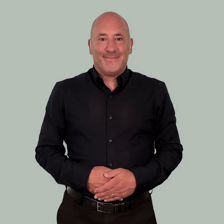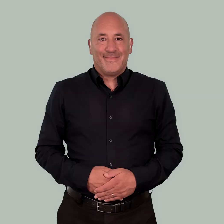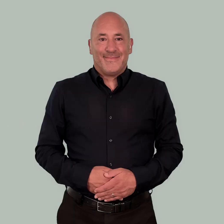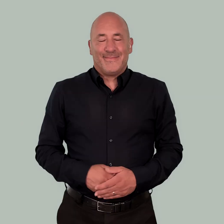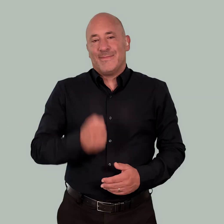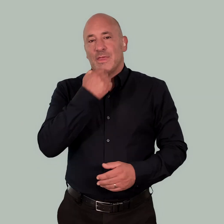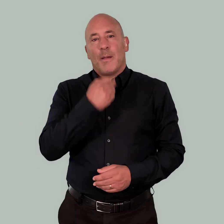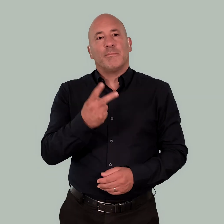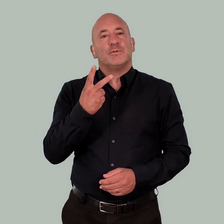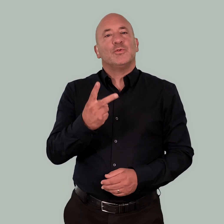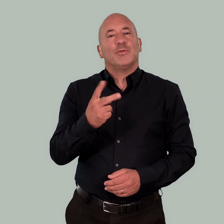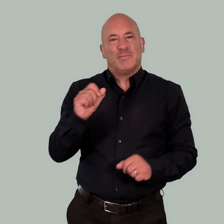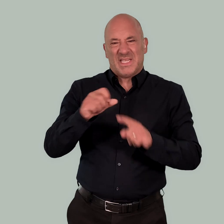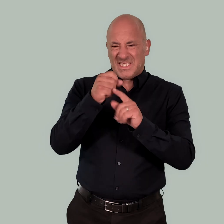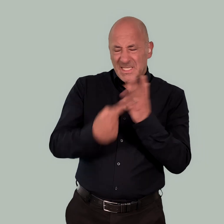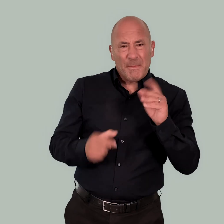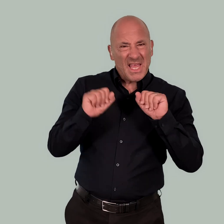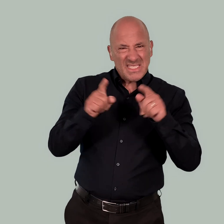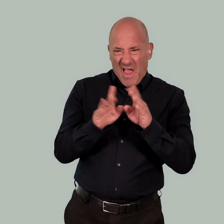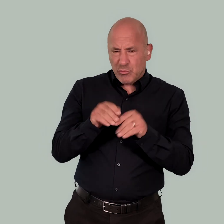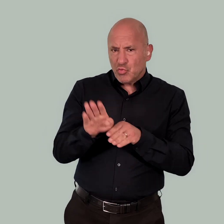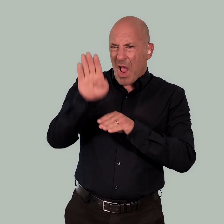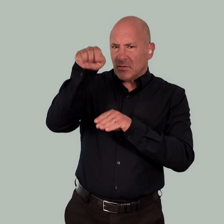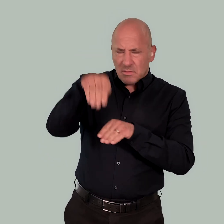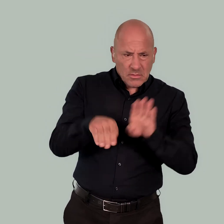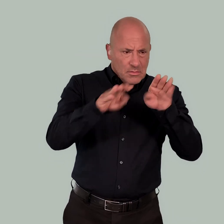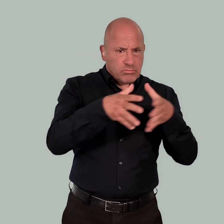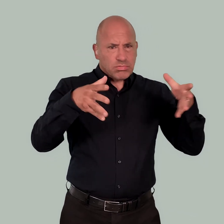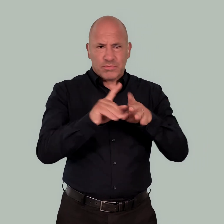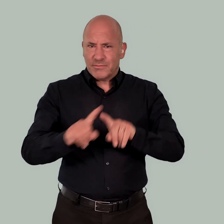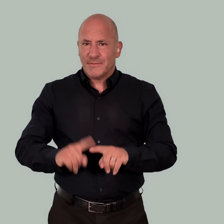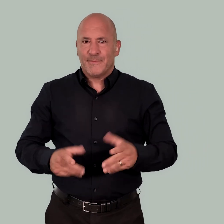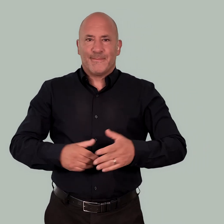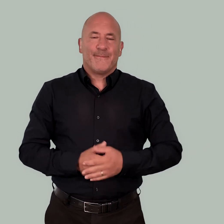2. Trends in disability